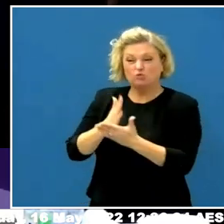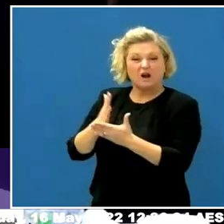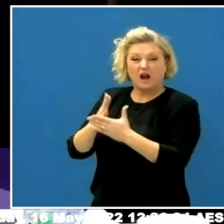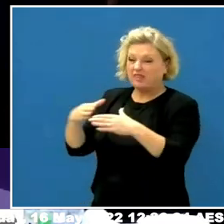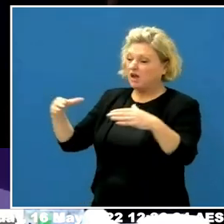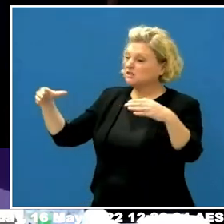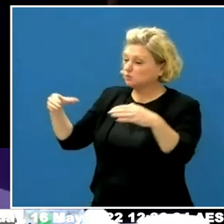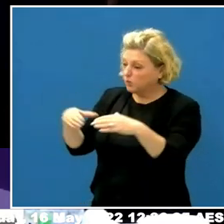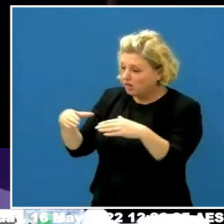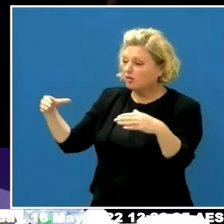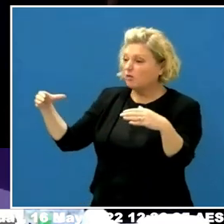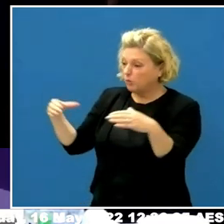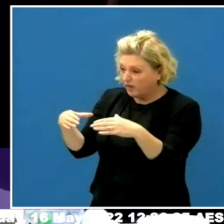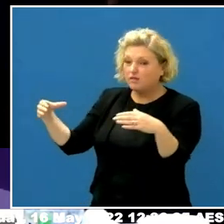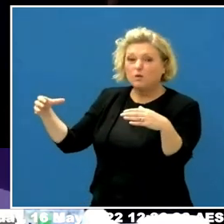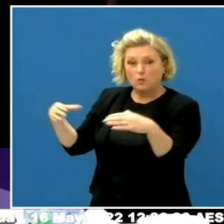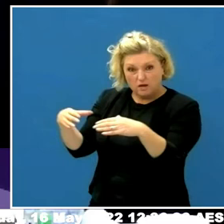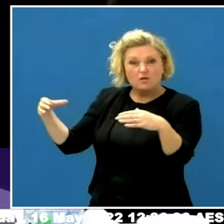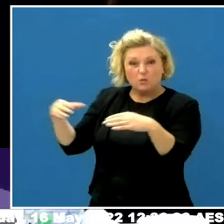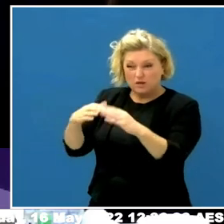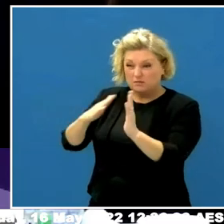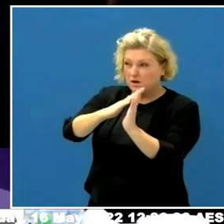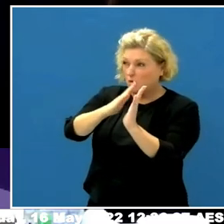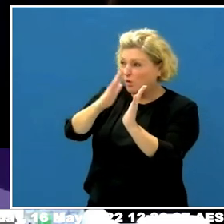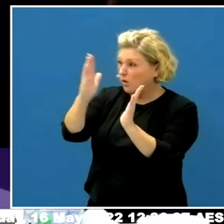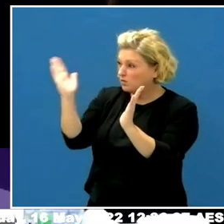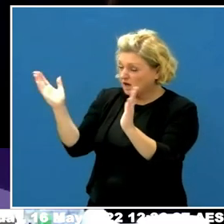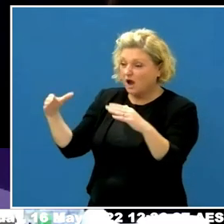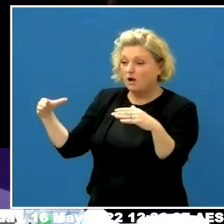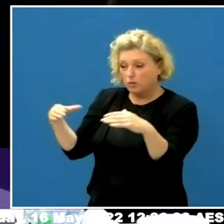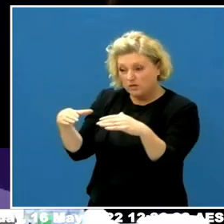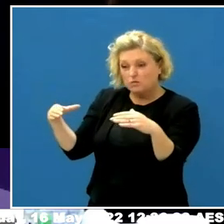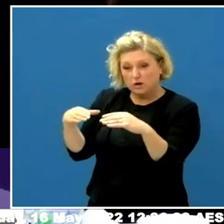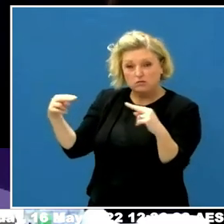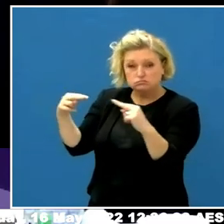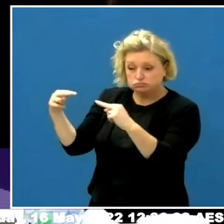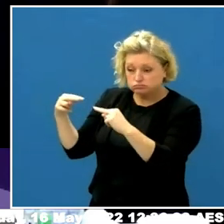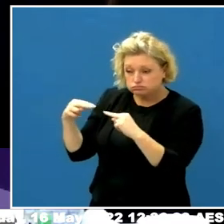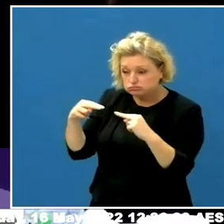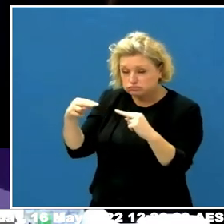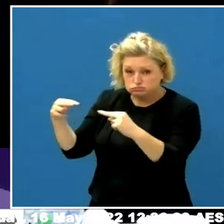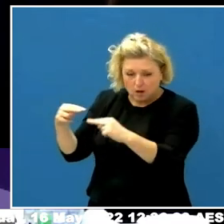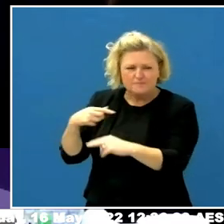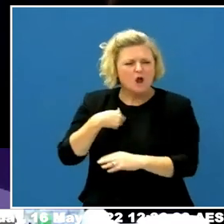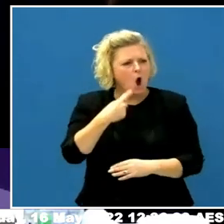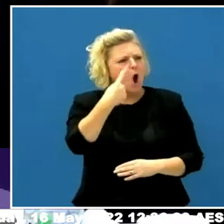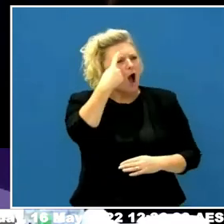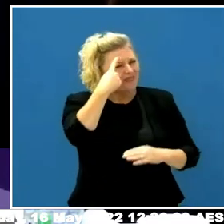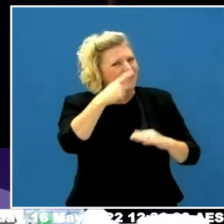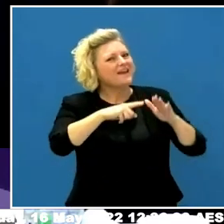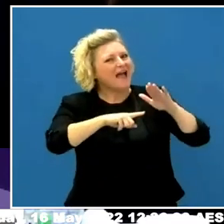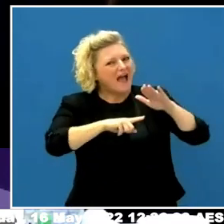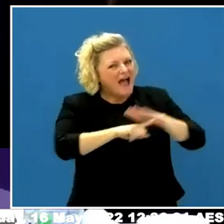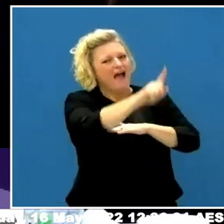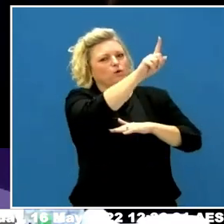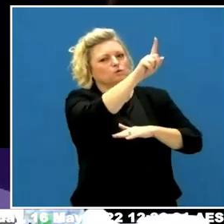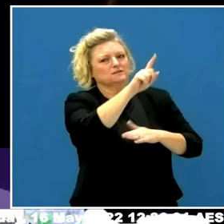Yes. I do believe that they did go out, but I'm not - As just the clients.